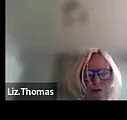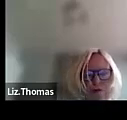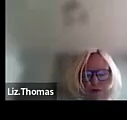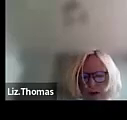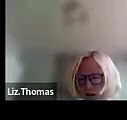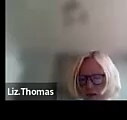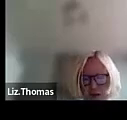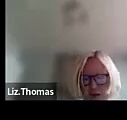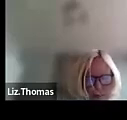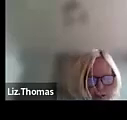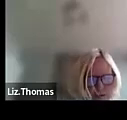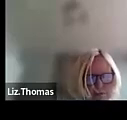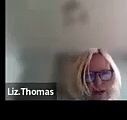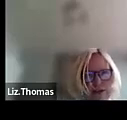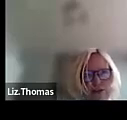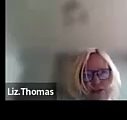of that relationship.